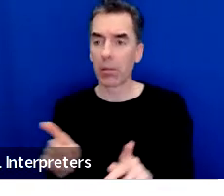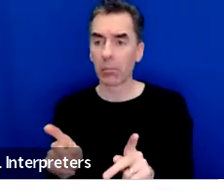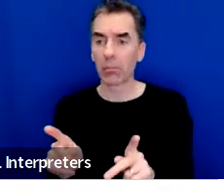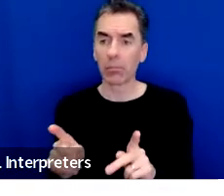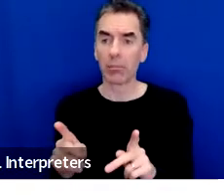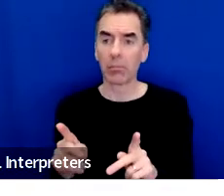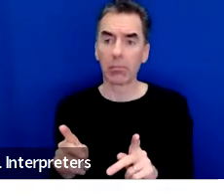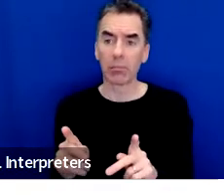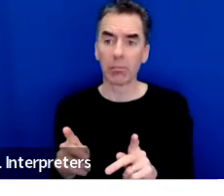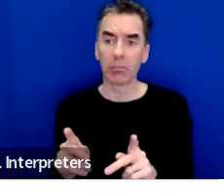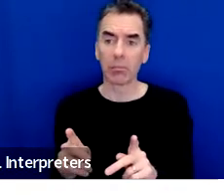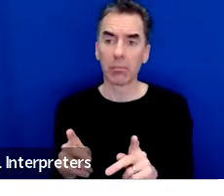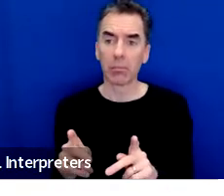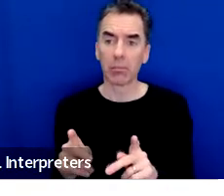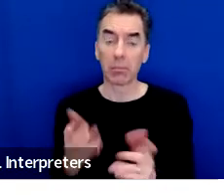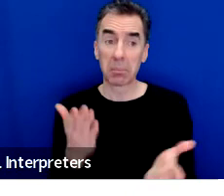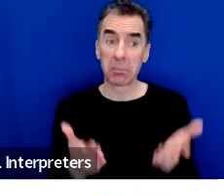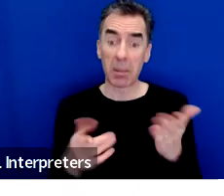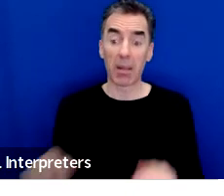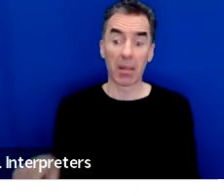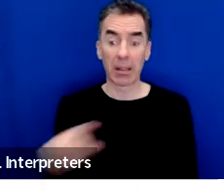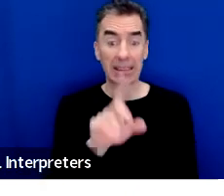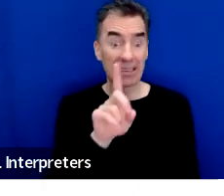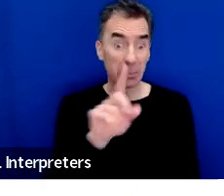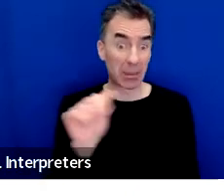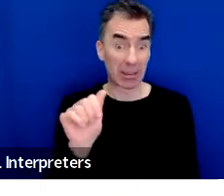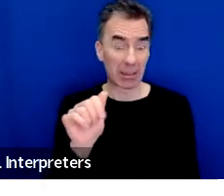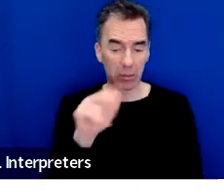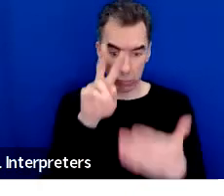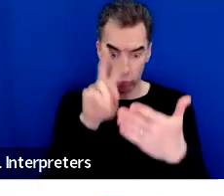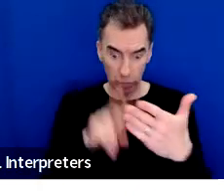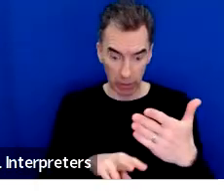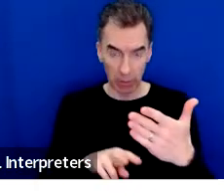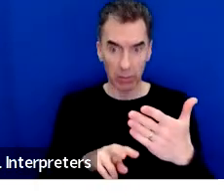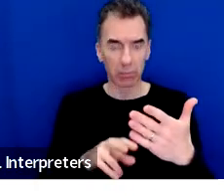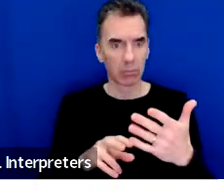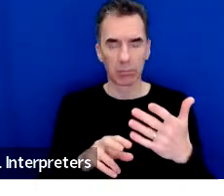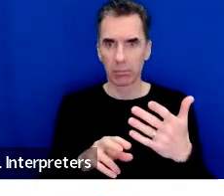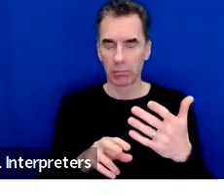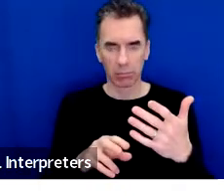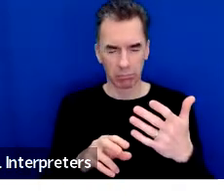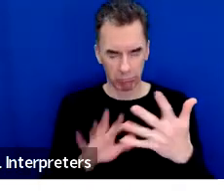they have a disability about with reading, highlighting is not helping them